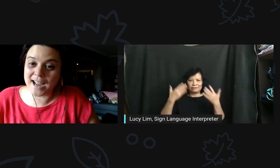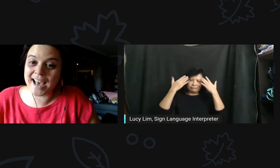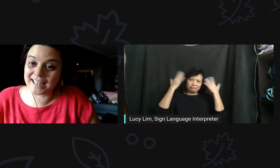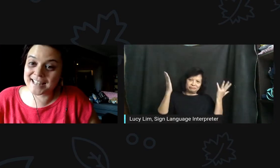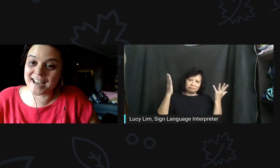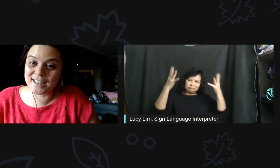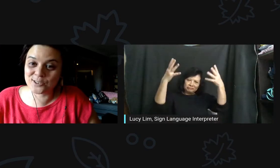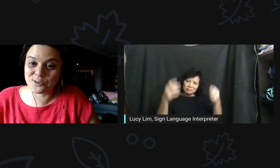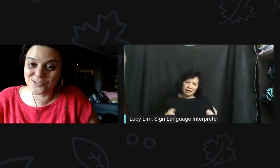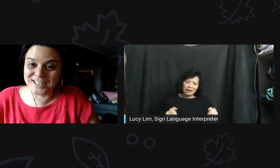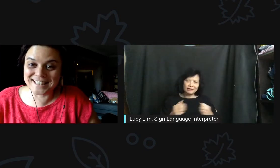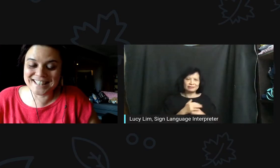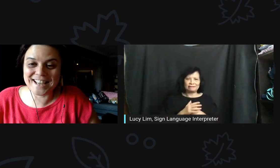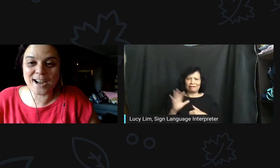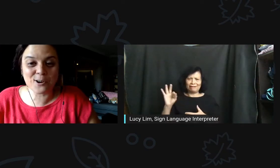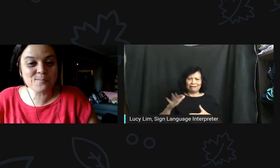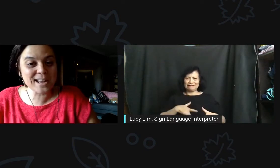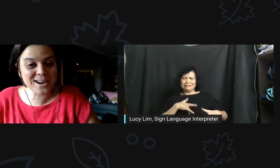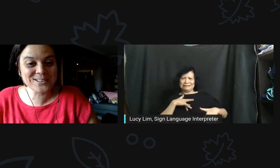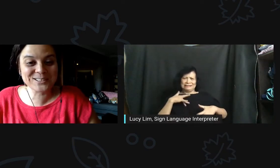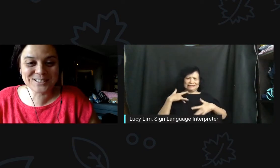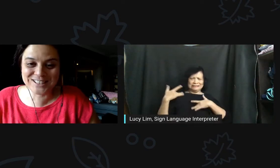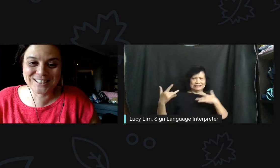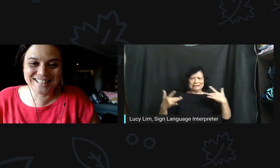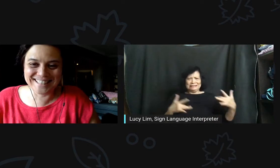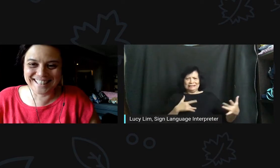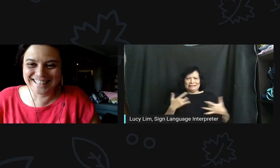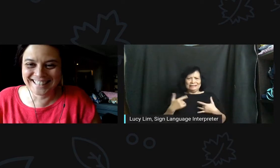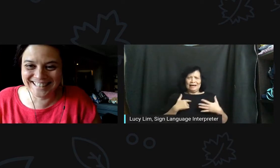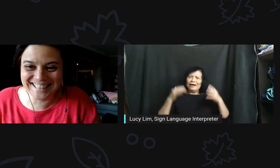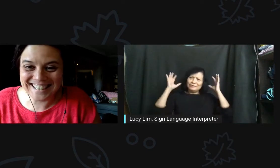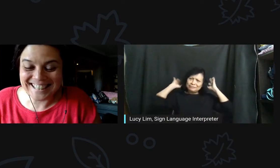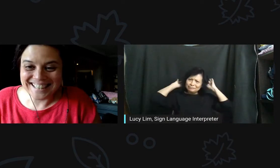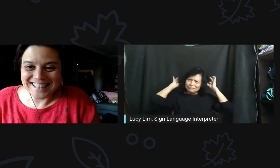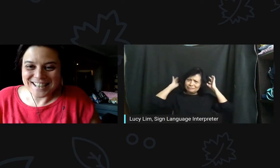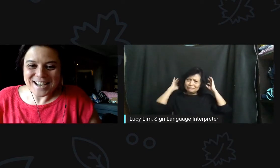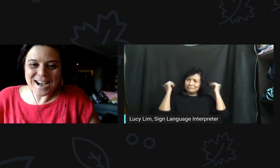I agonise over it. I hope my hair looks good.